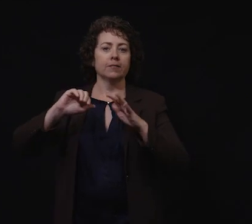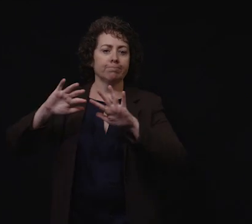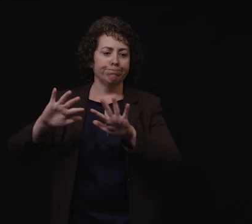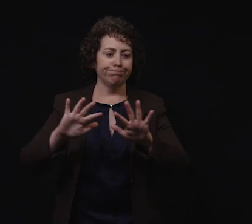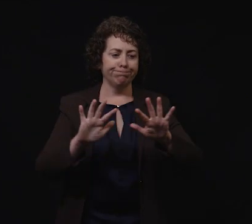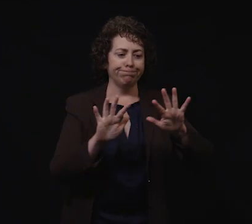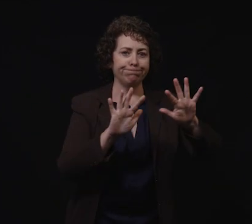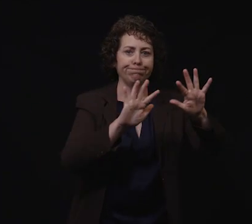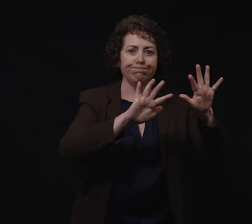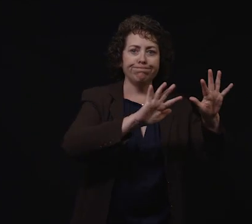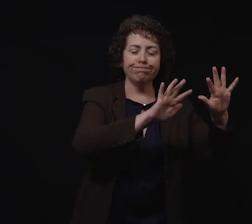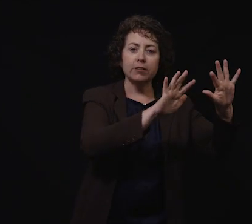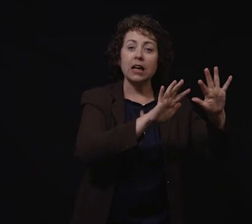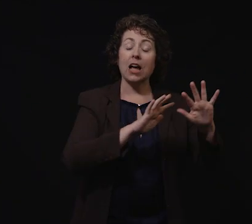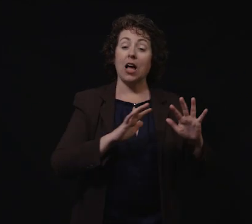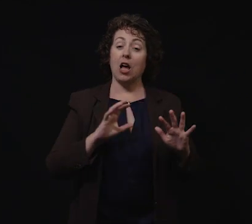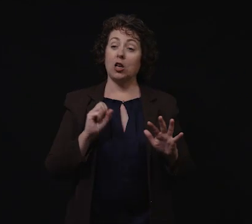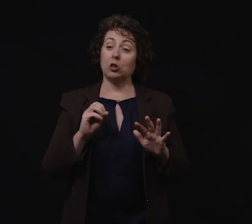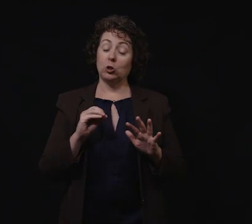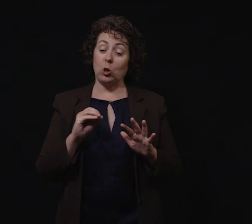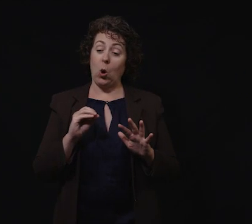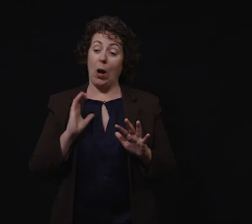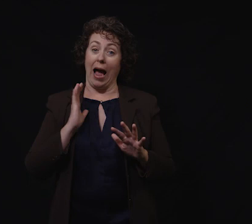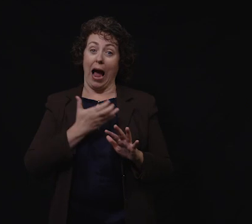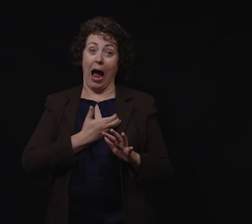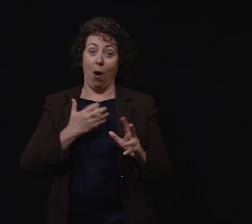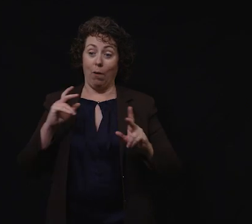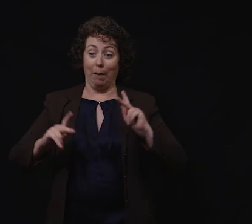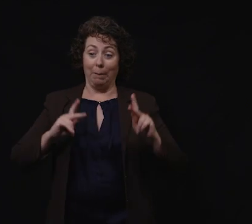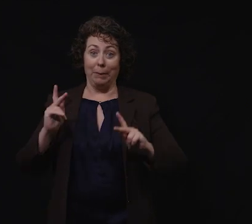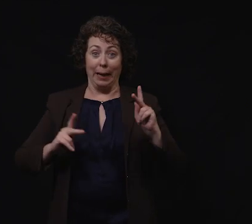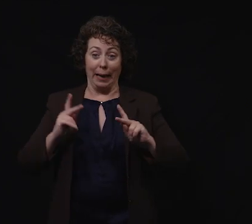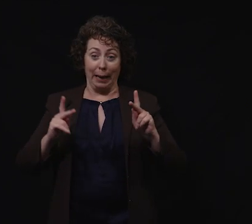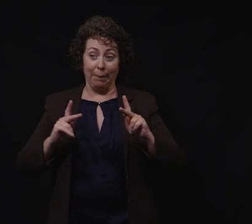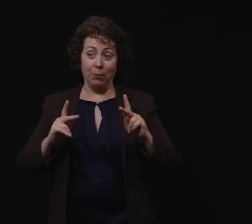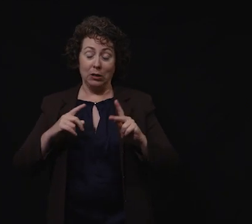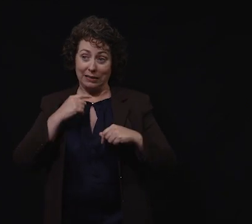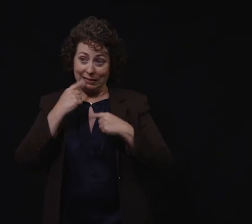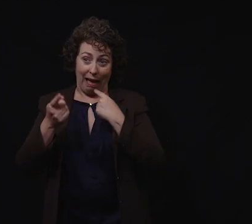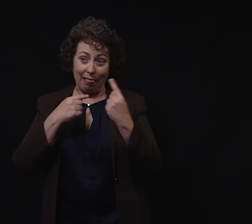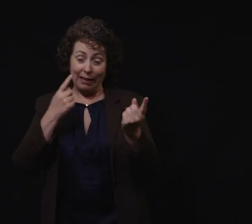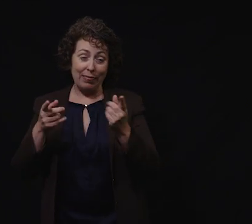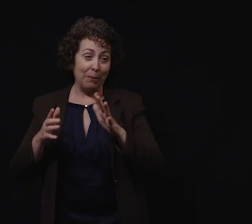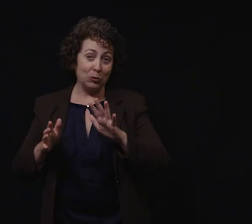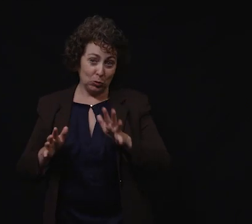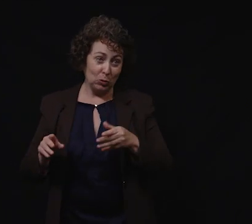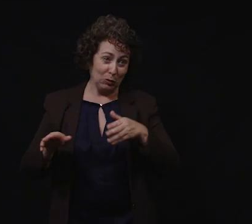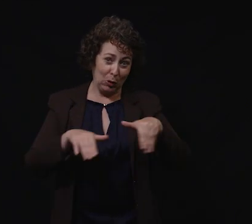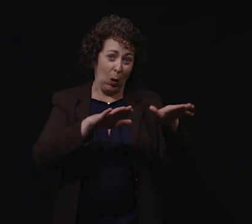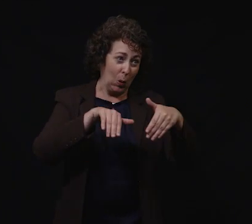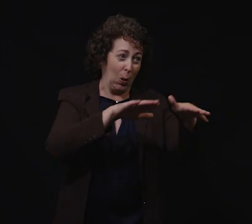Taking our citizens and pushing them that far Inland I can't promise you that that's the best choice